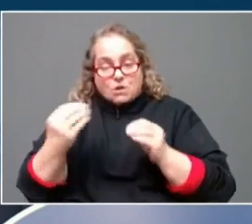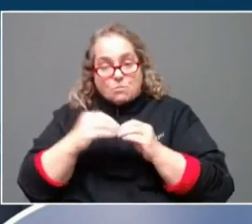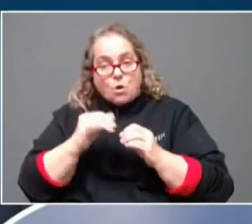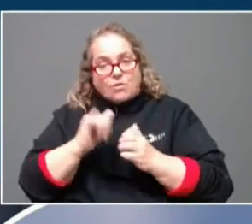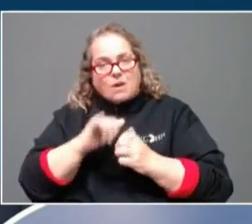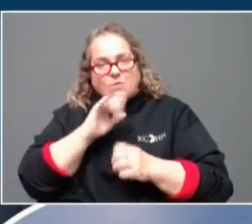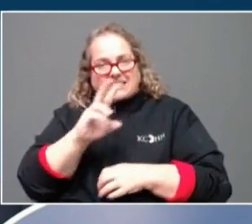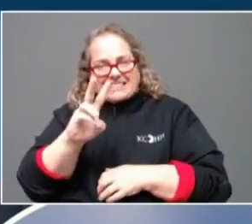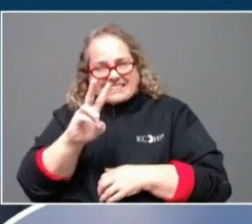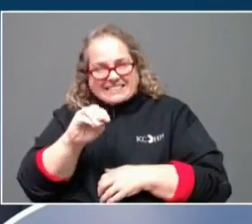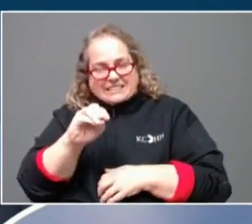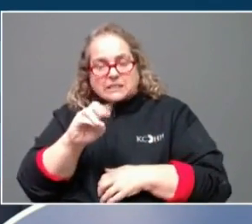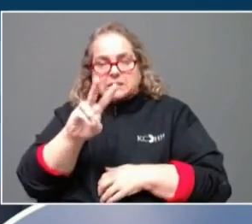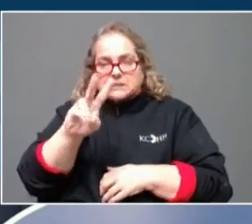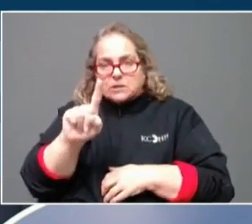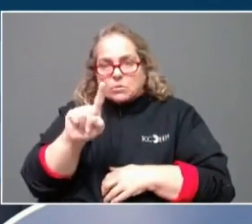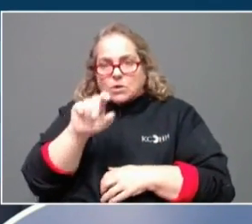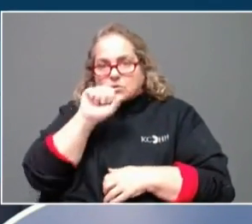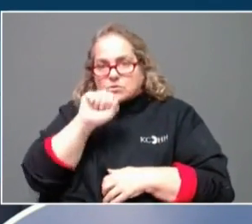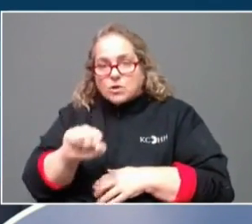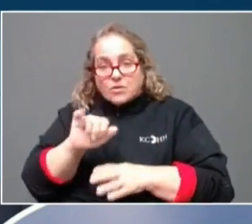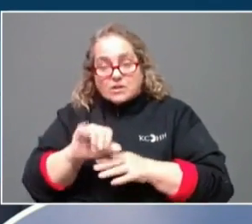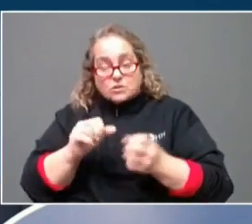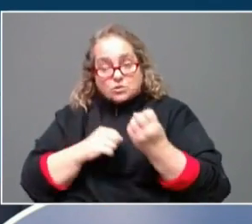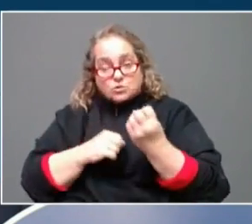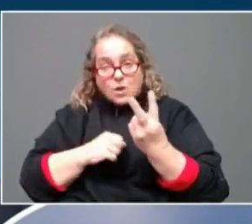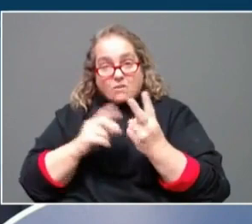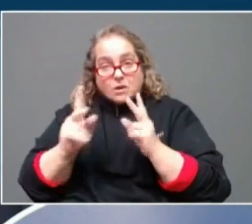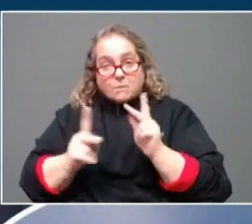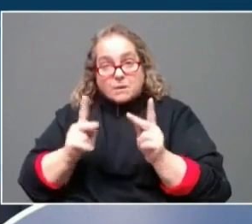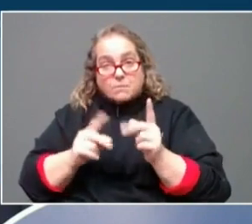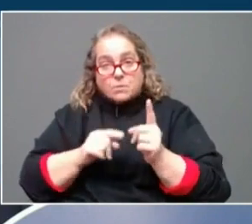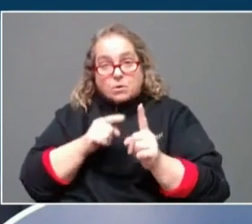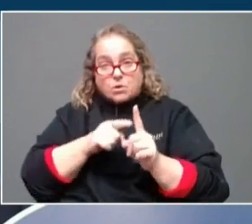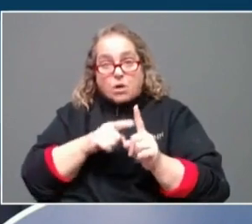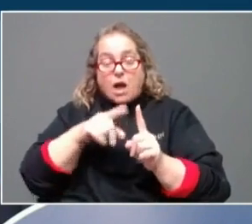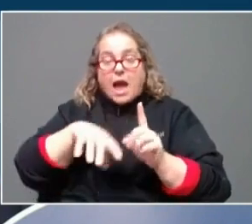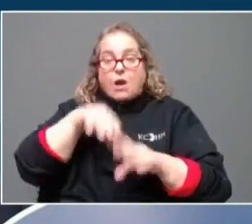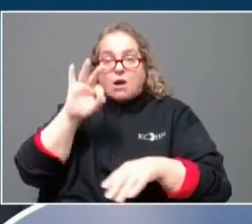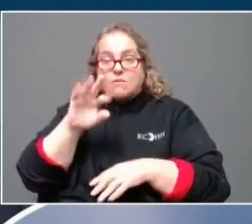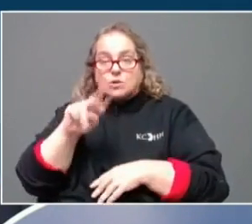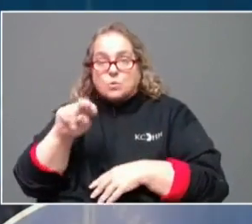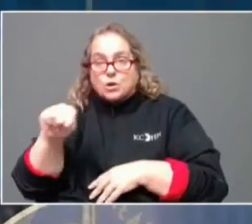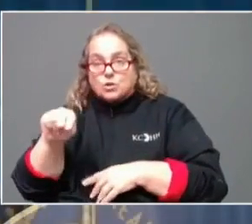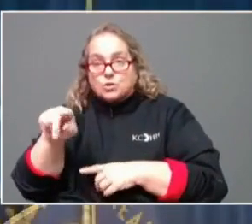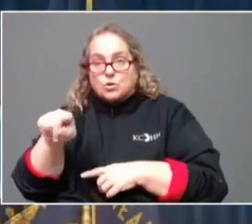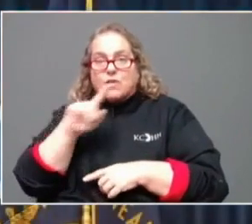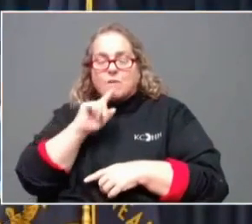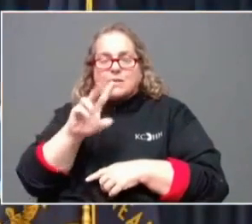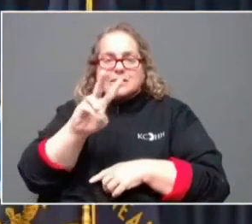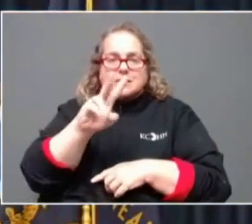years old. So that's 12 individuals out of 22 who were 61 or under. I make that